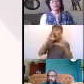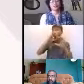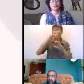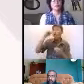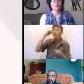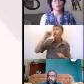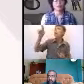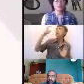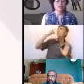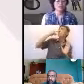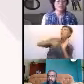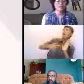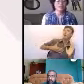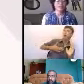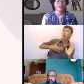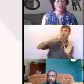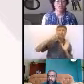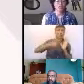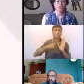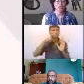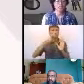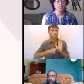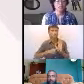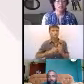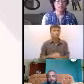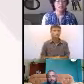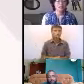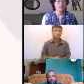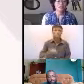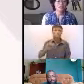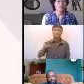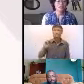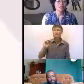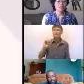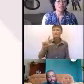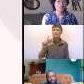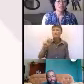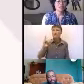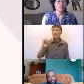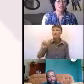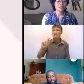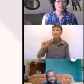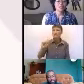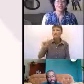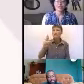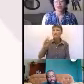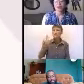term that was coined by Melanie Tervalon and Jann Murray-Garcia in 1998.